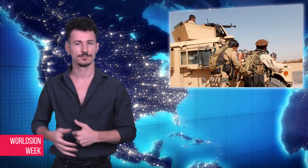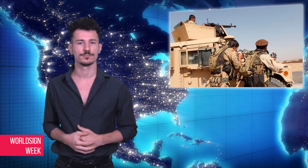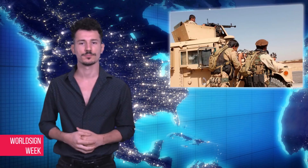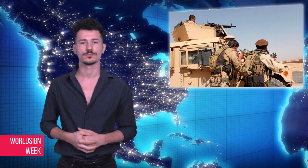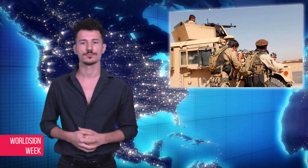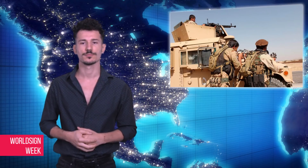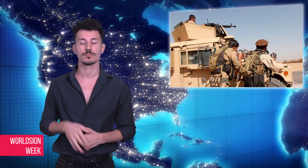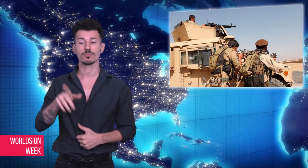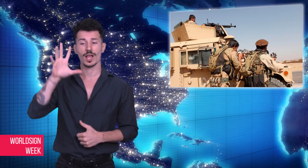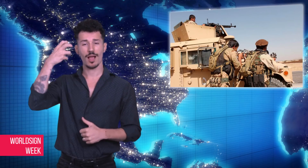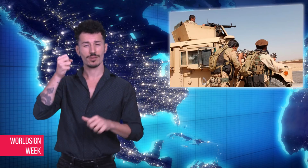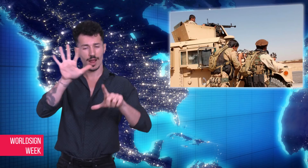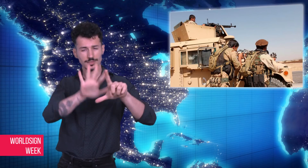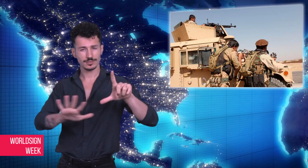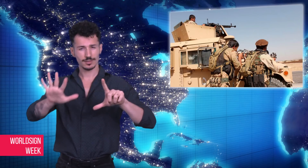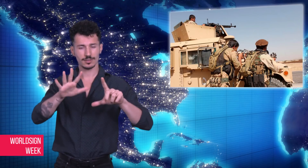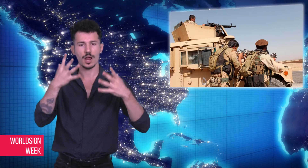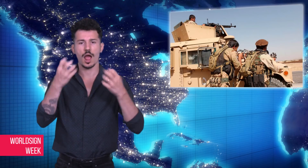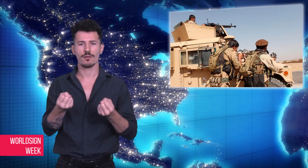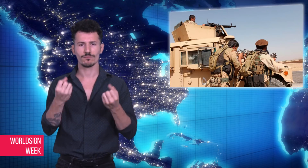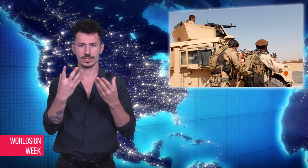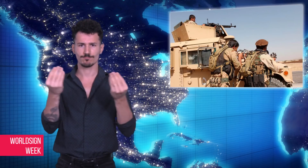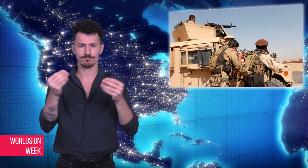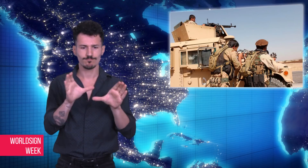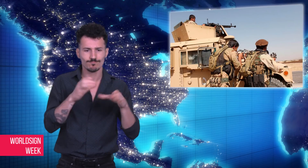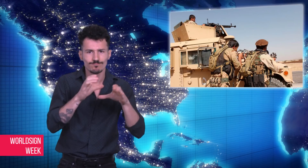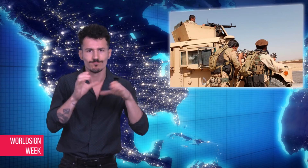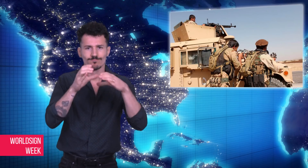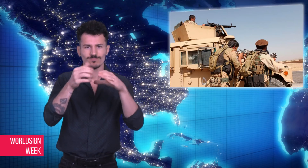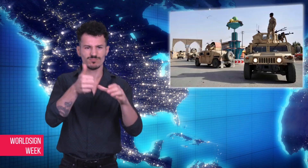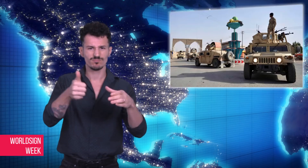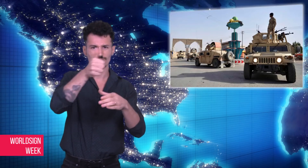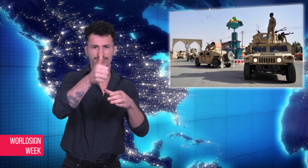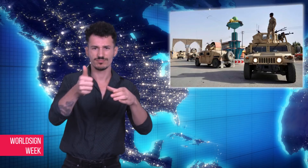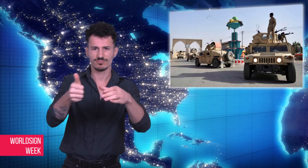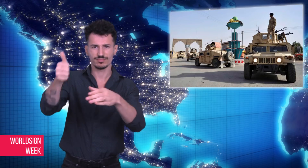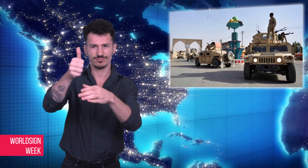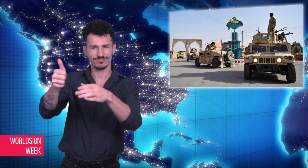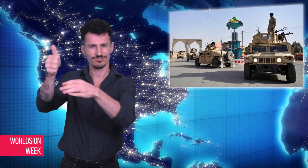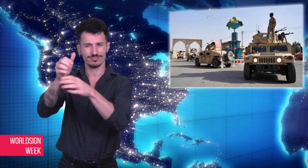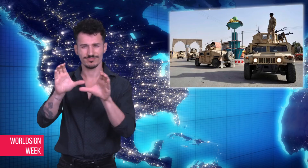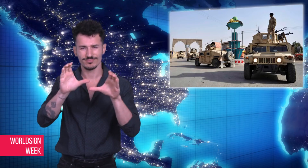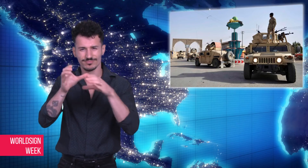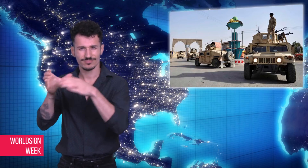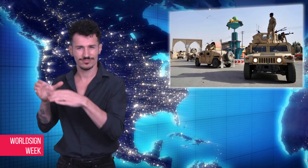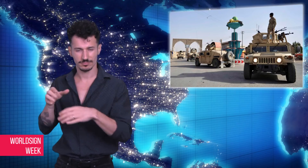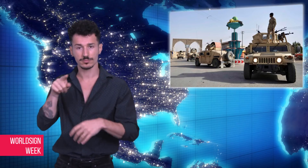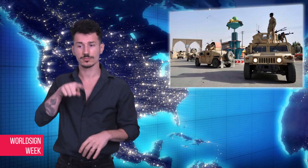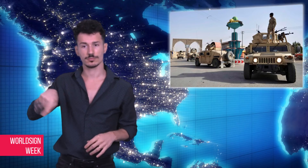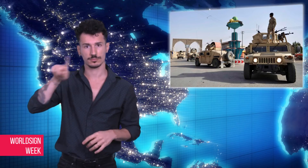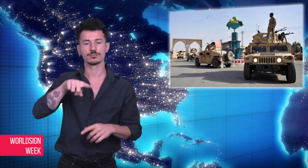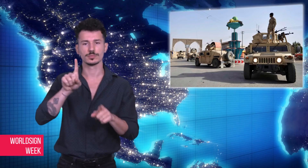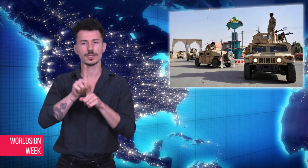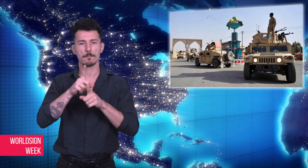release but the Taliban are demanding identification of the remaining